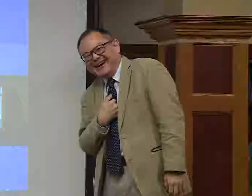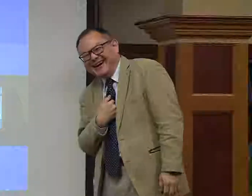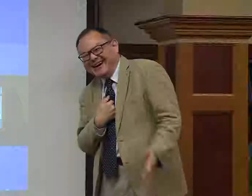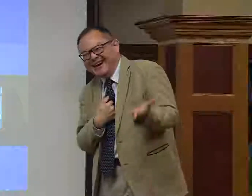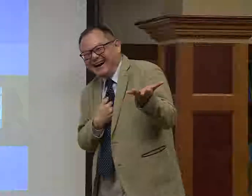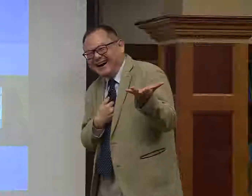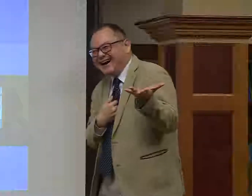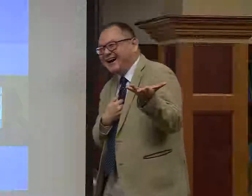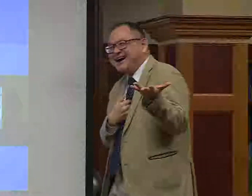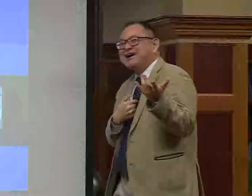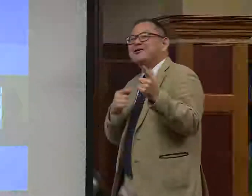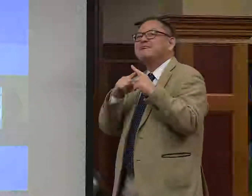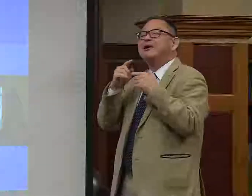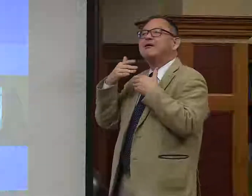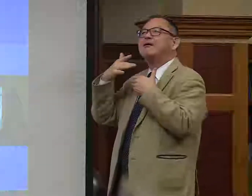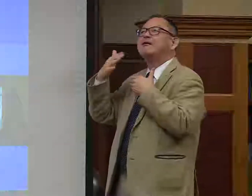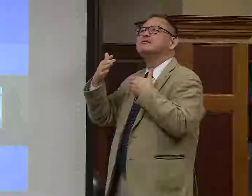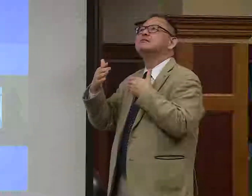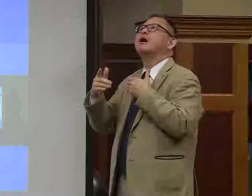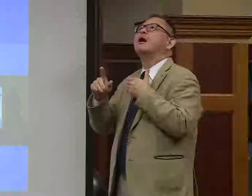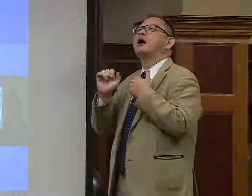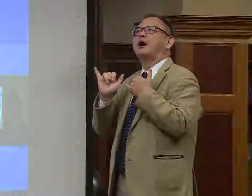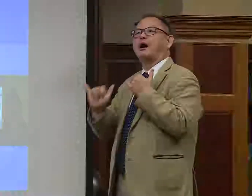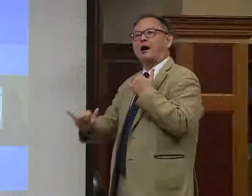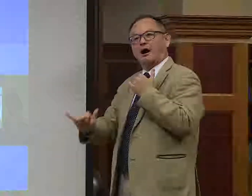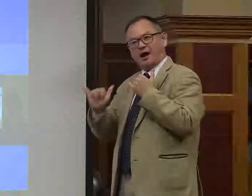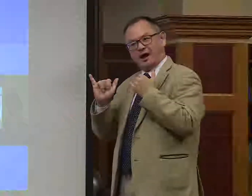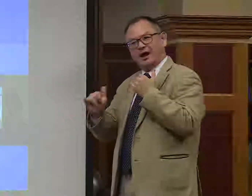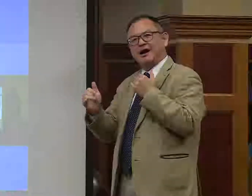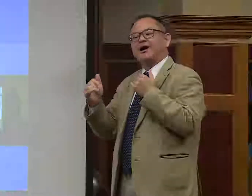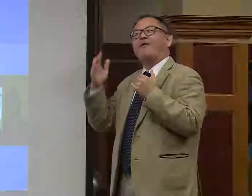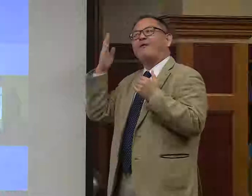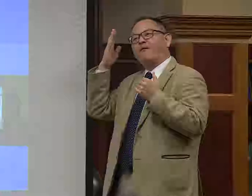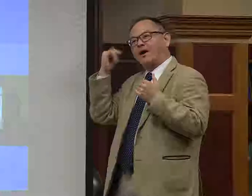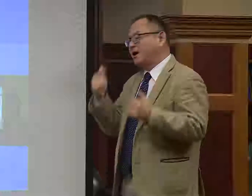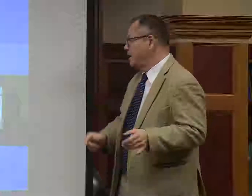But as I continued my academic journey, I realized how true that was.